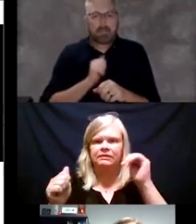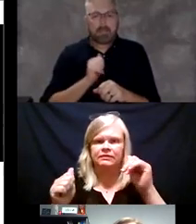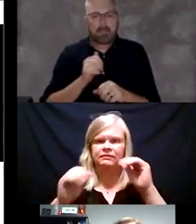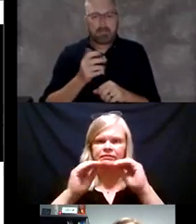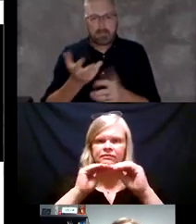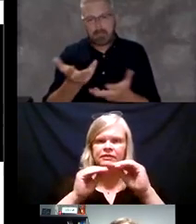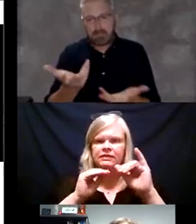NOPE. >> JOSH?